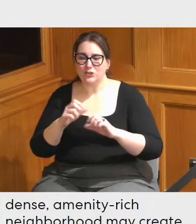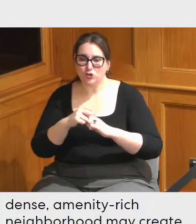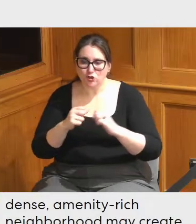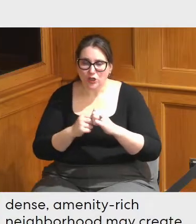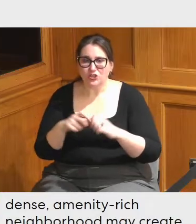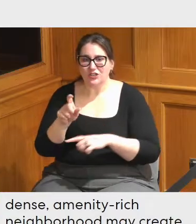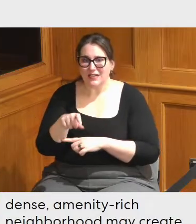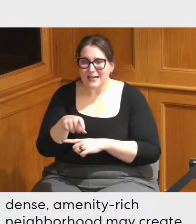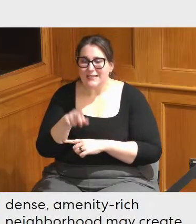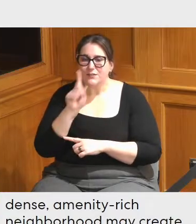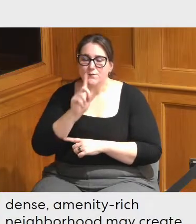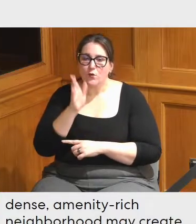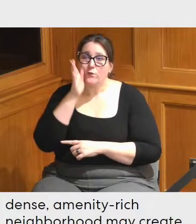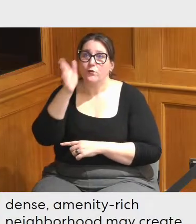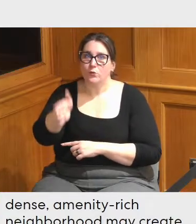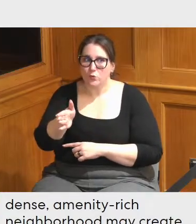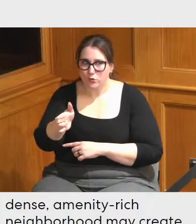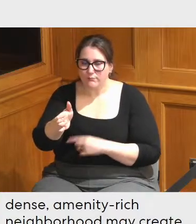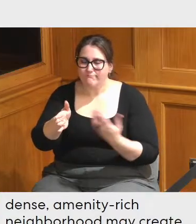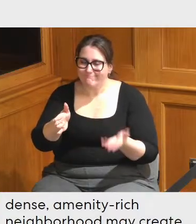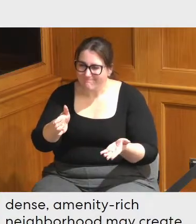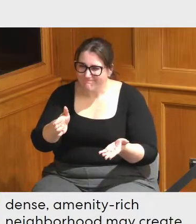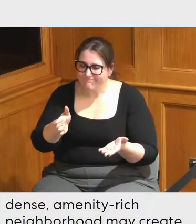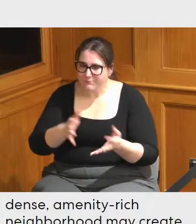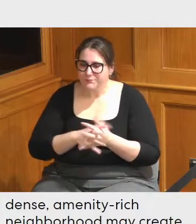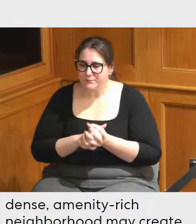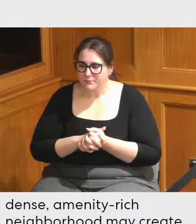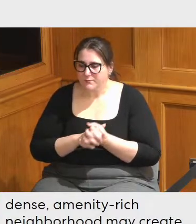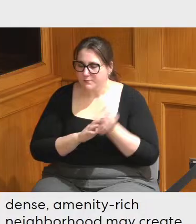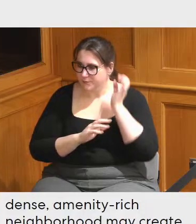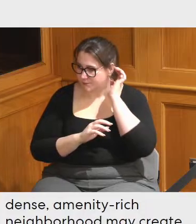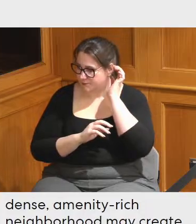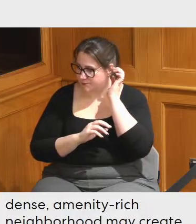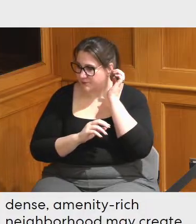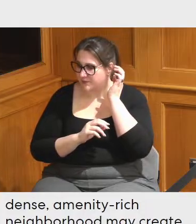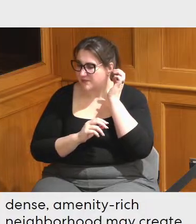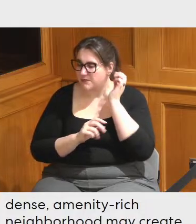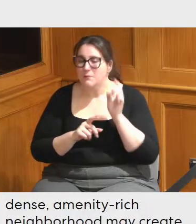to move forward with this project. And so, um, but I think it's also worth pointing out that,